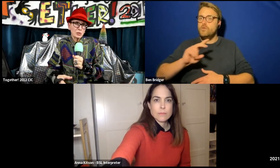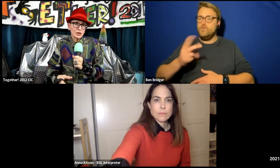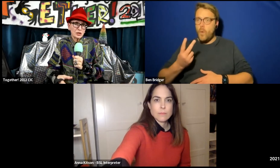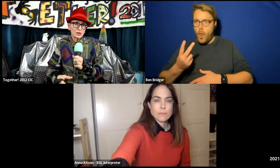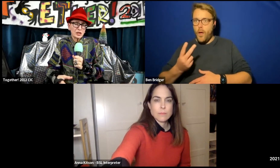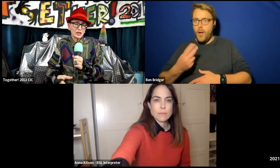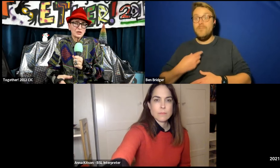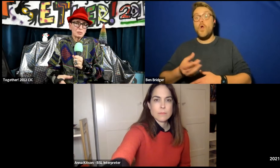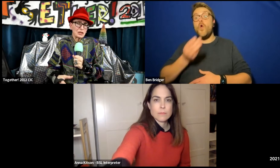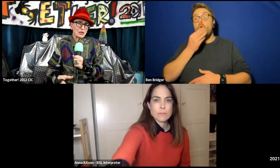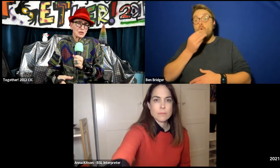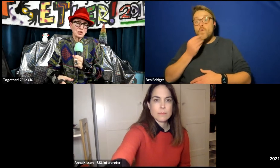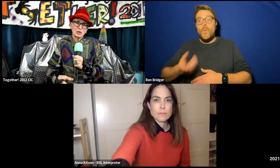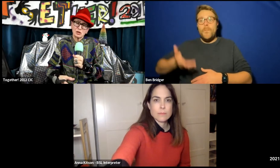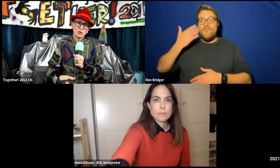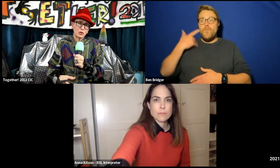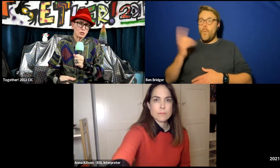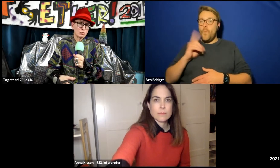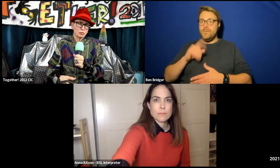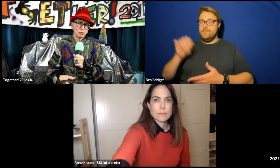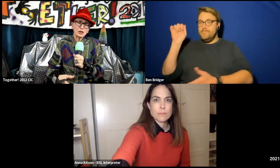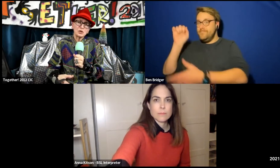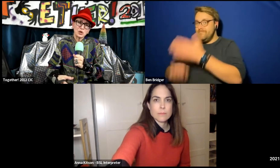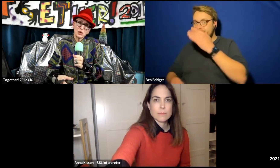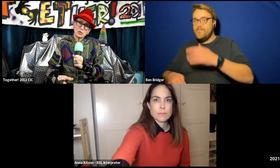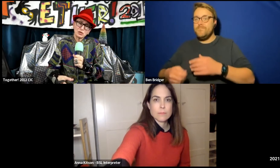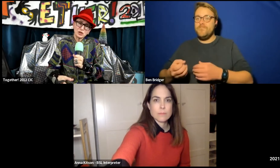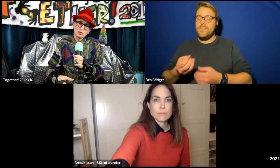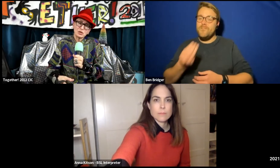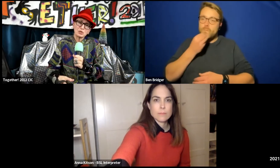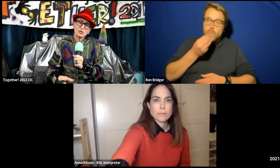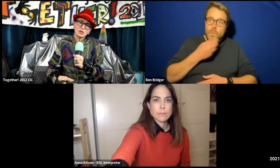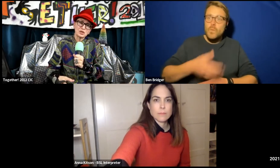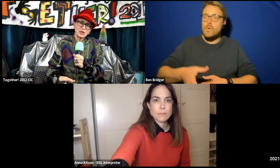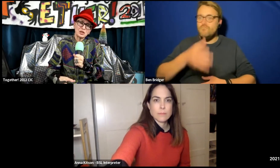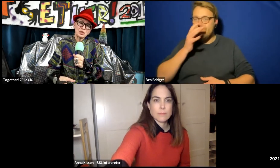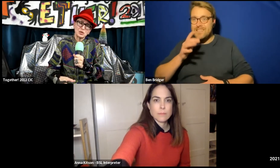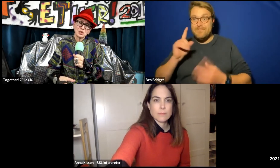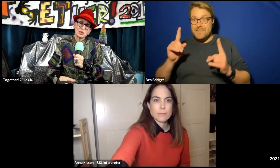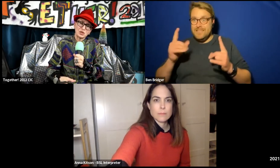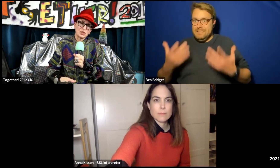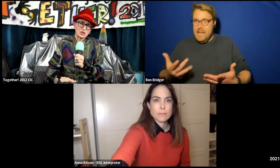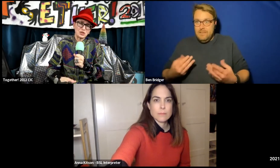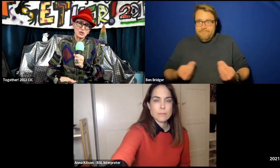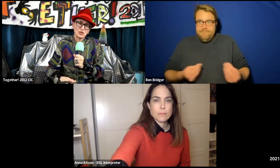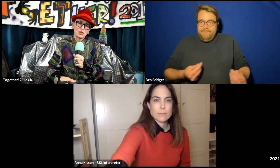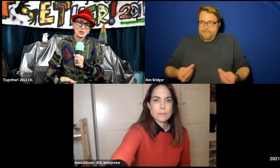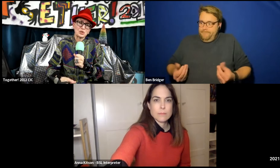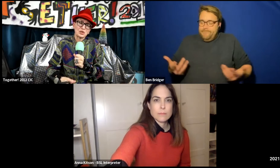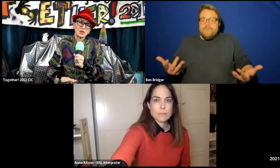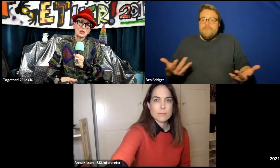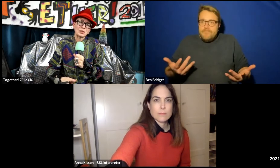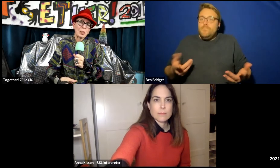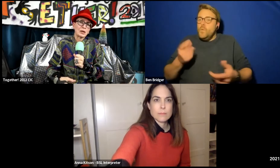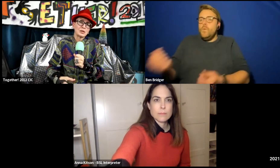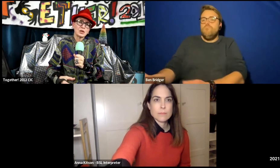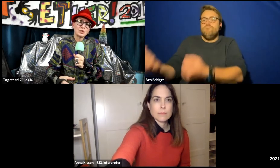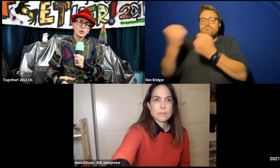don't have that expense, you are bringing your own refreshments, we have extended the conversations to Sunday.